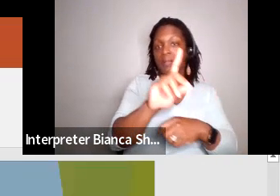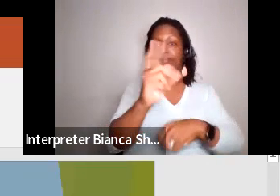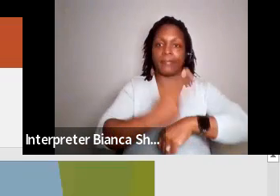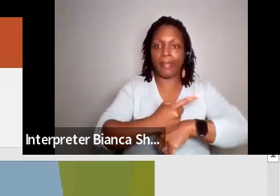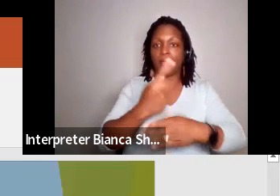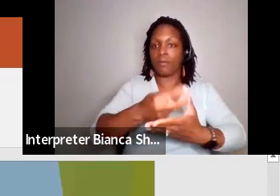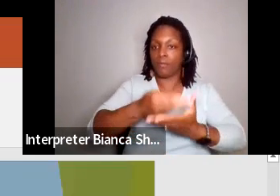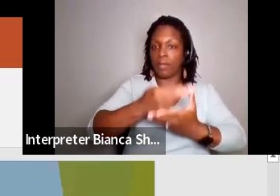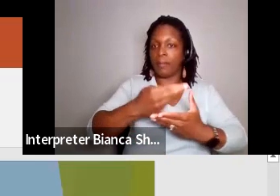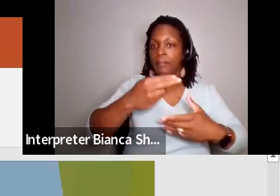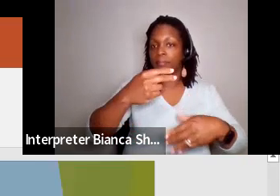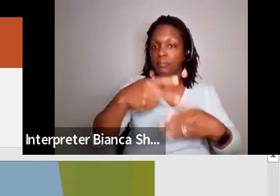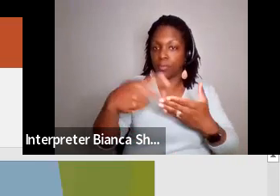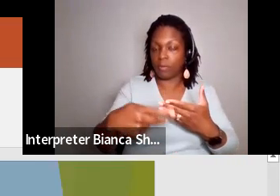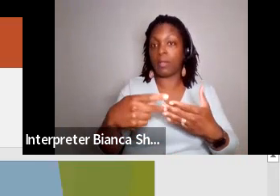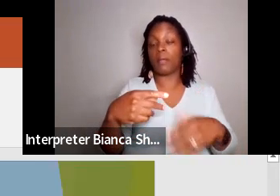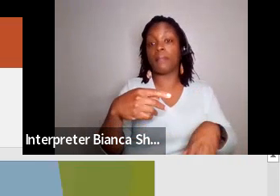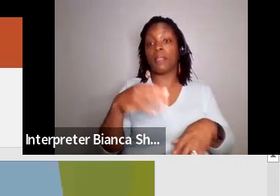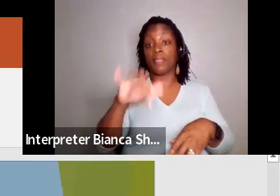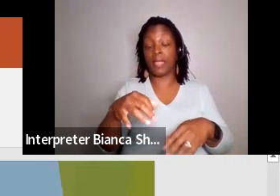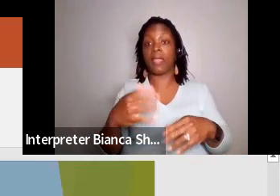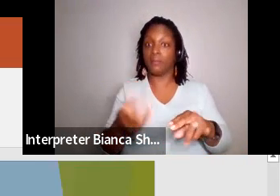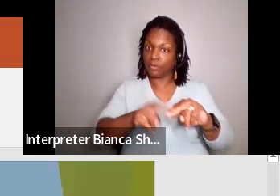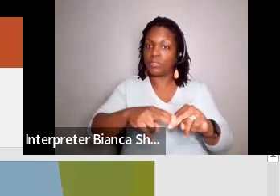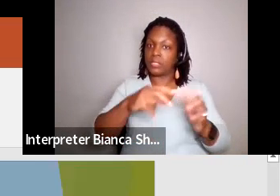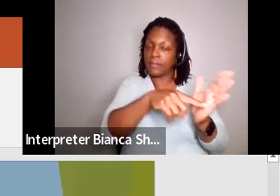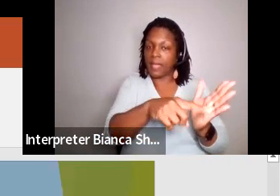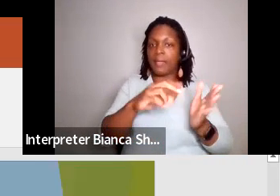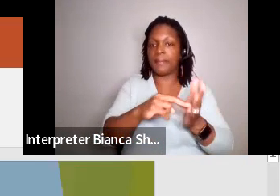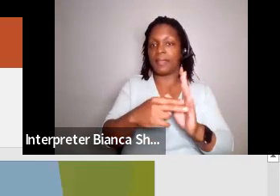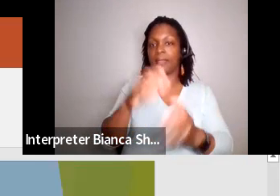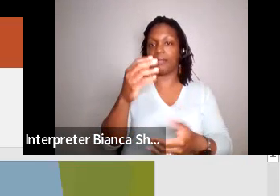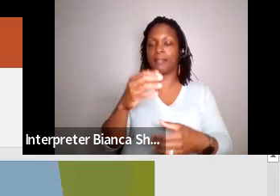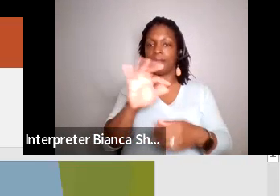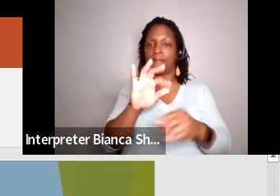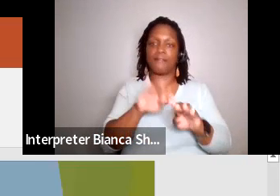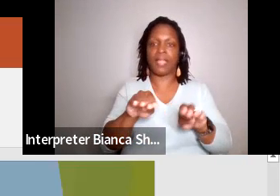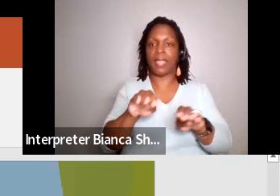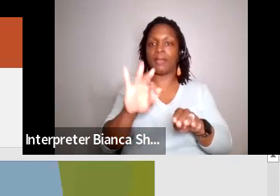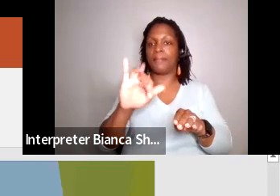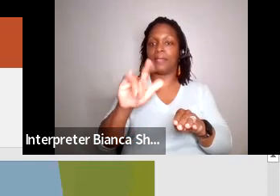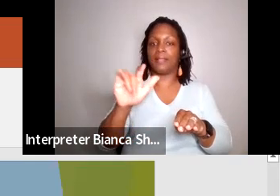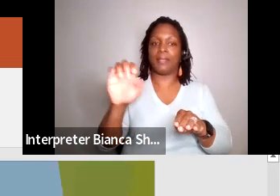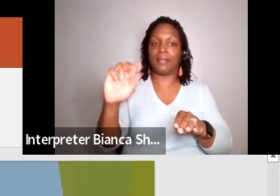program, and the the rate increase allowed for a flat billing of $20 per round trip.